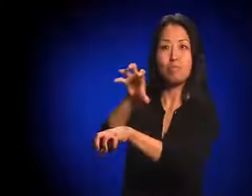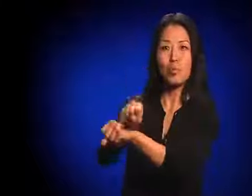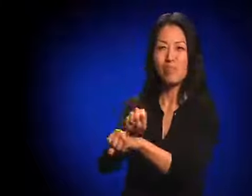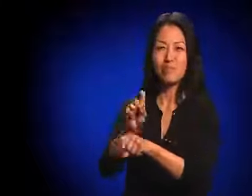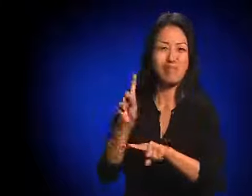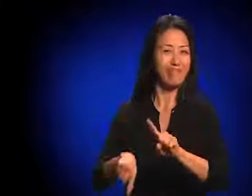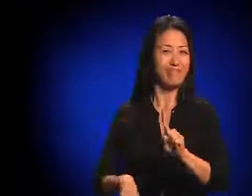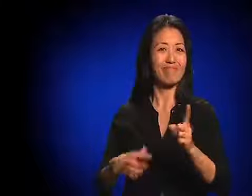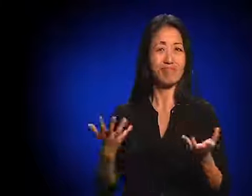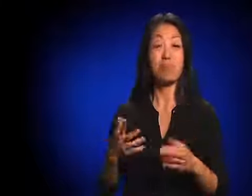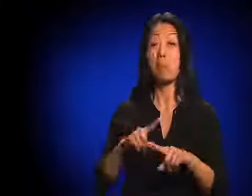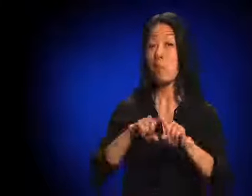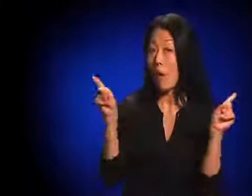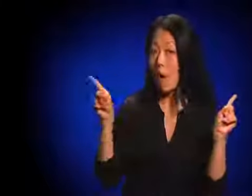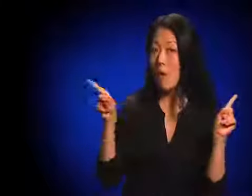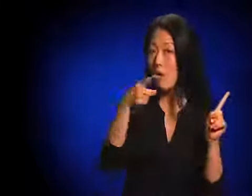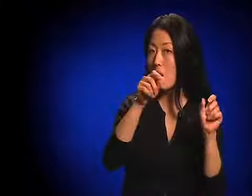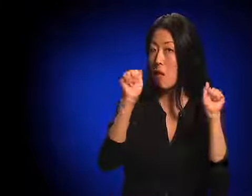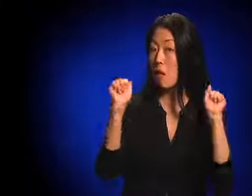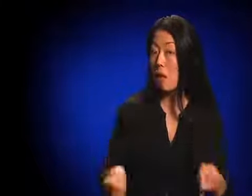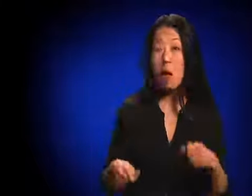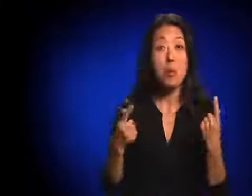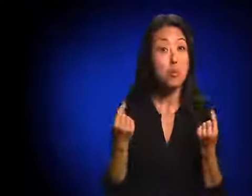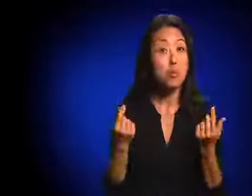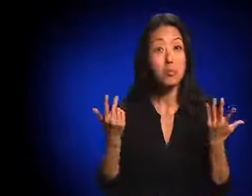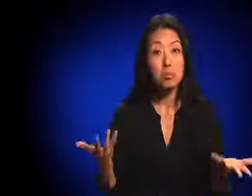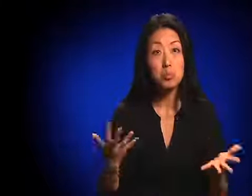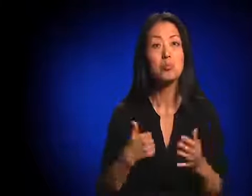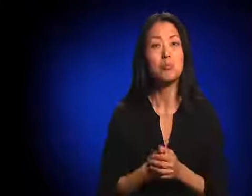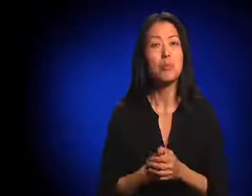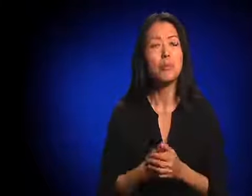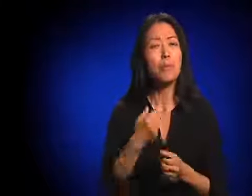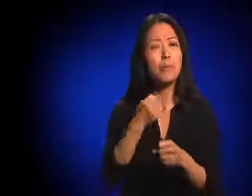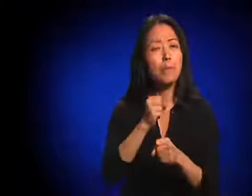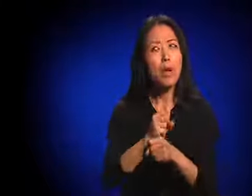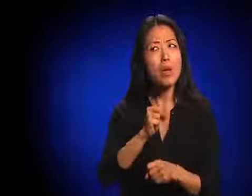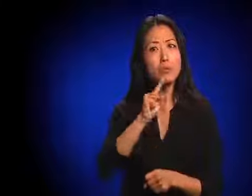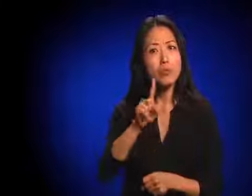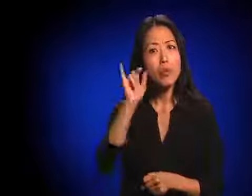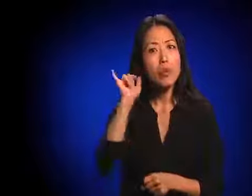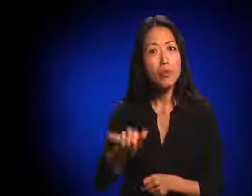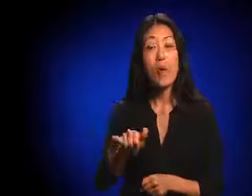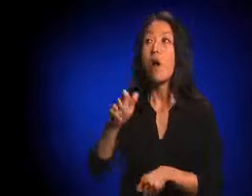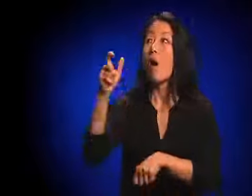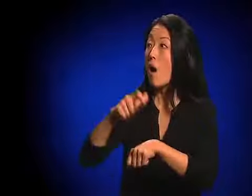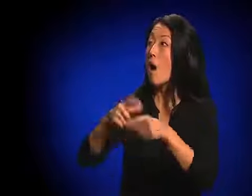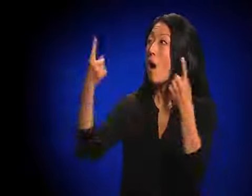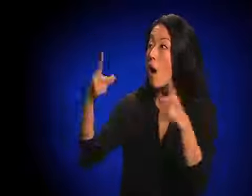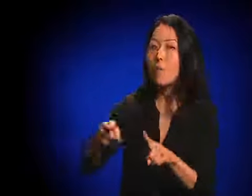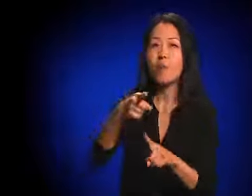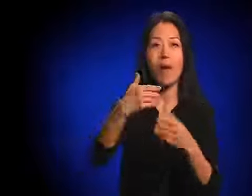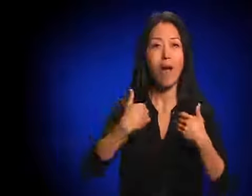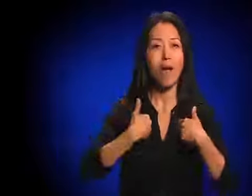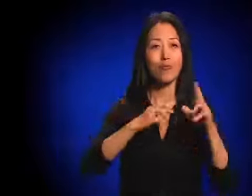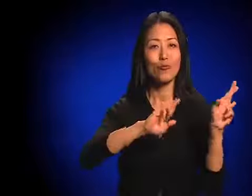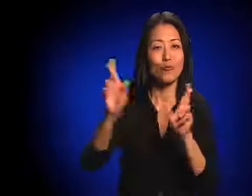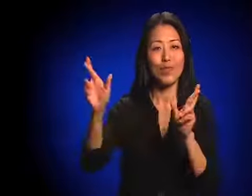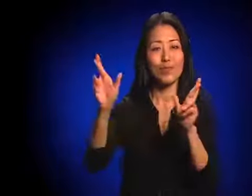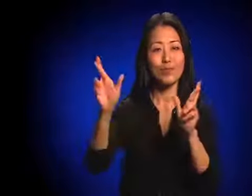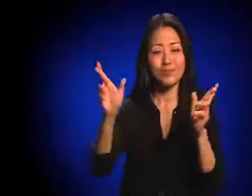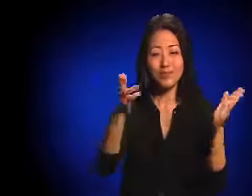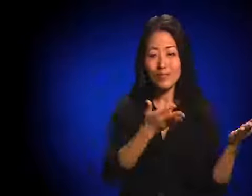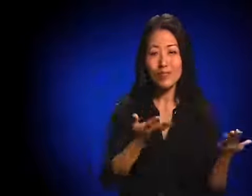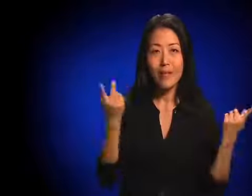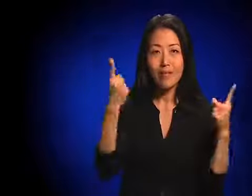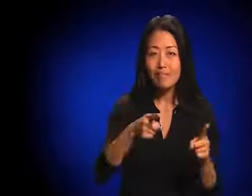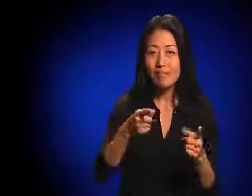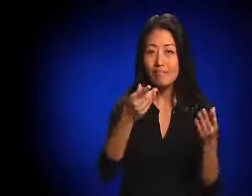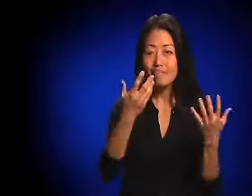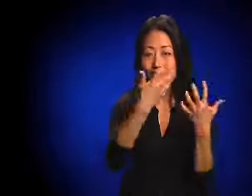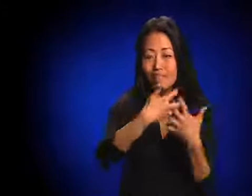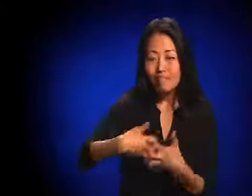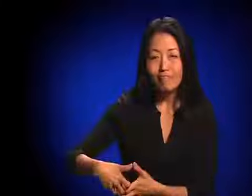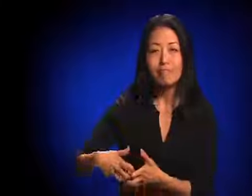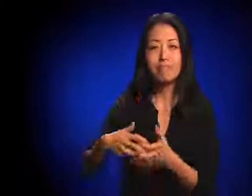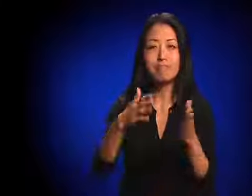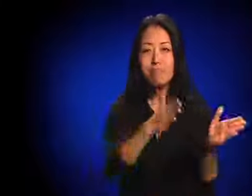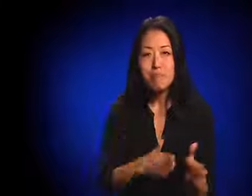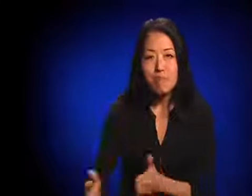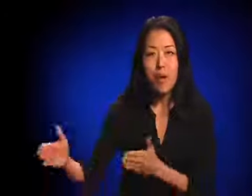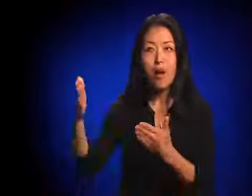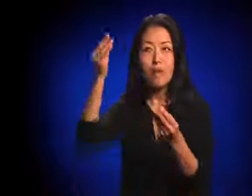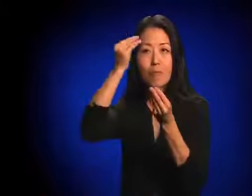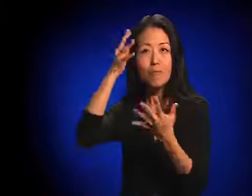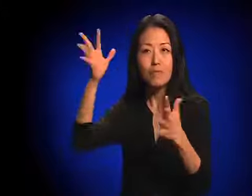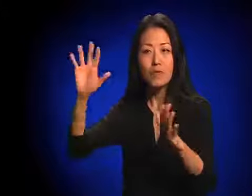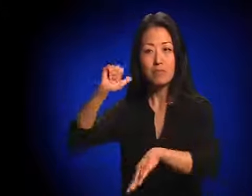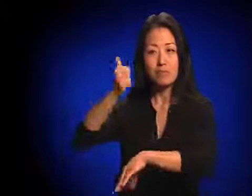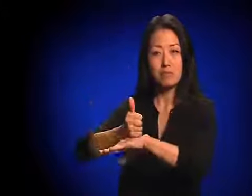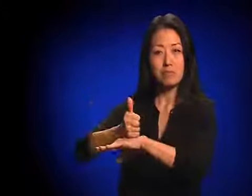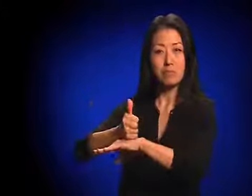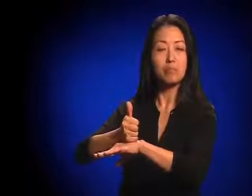But there are some things you can do to make things easier in an emergency situation